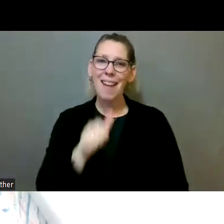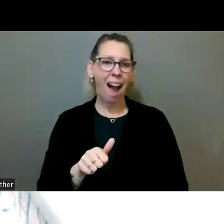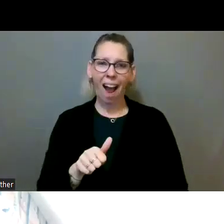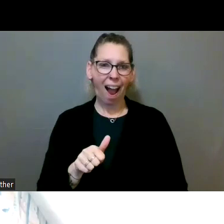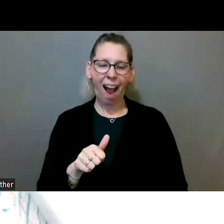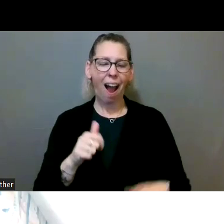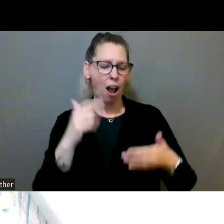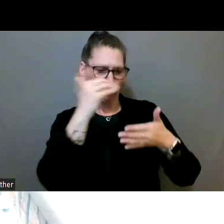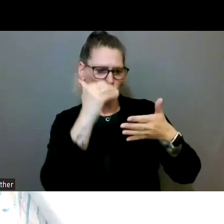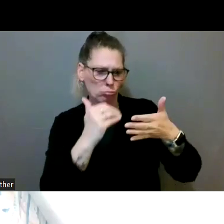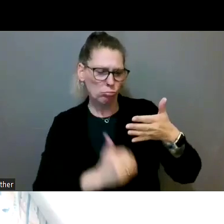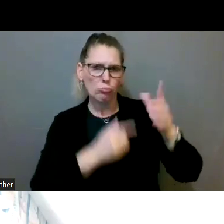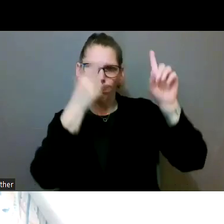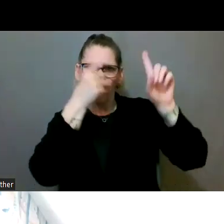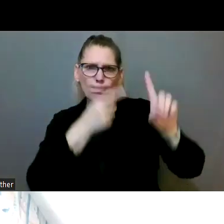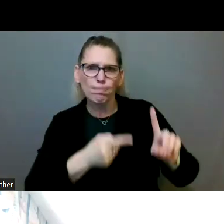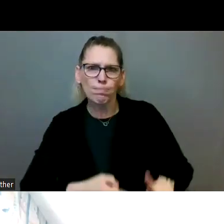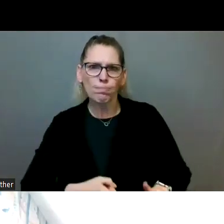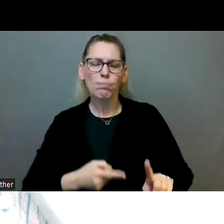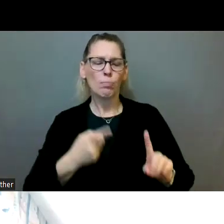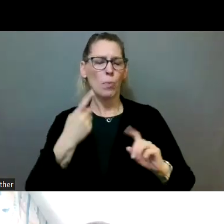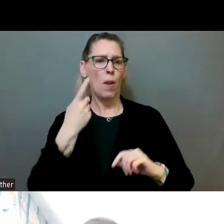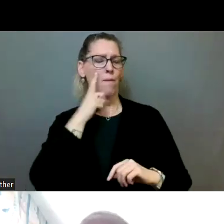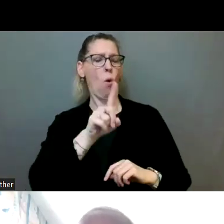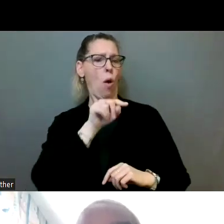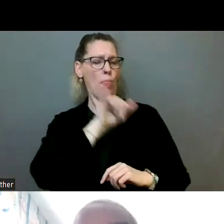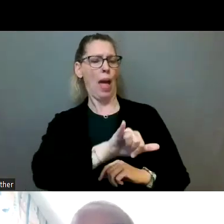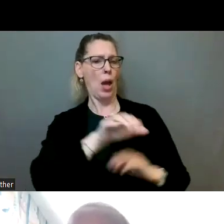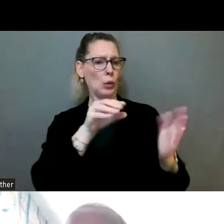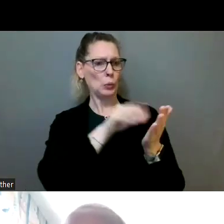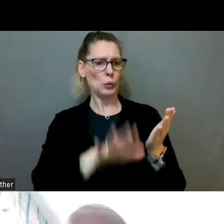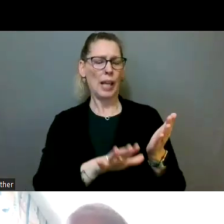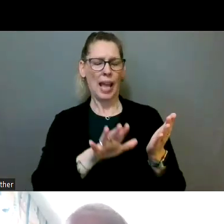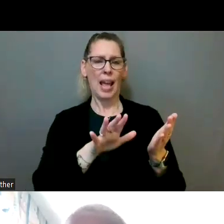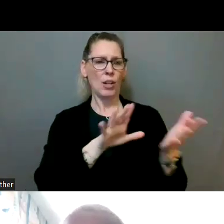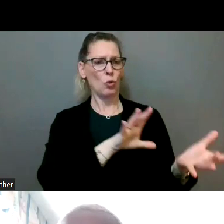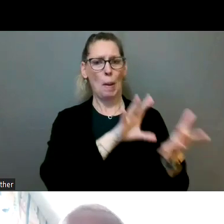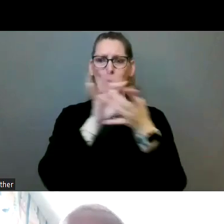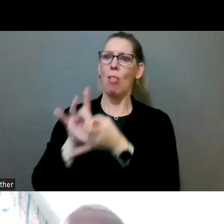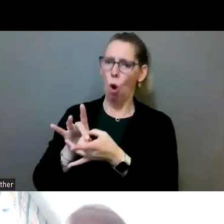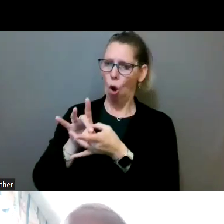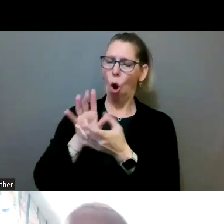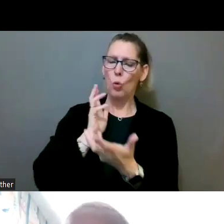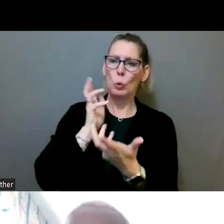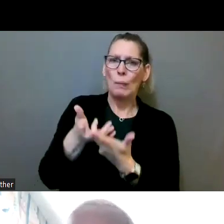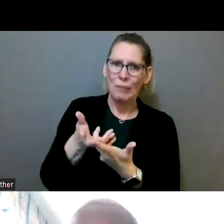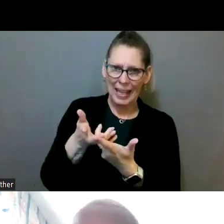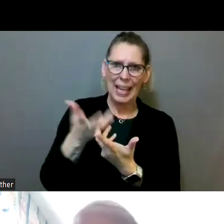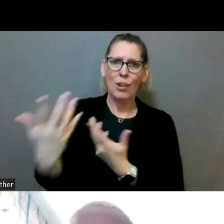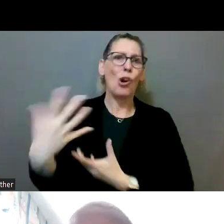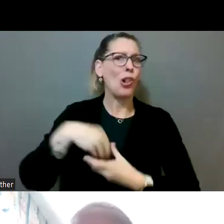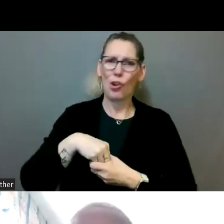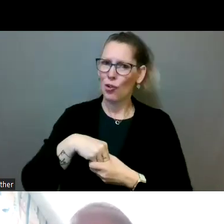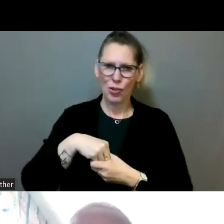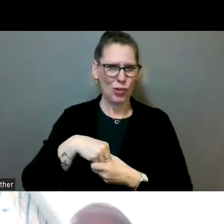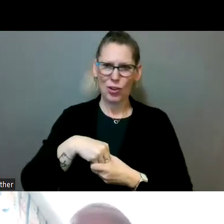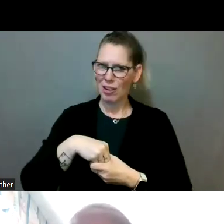set or targets set on a student belonging or fitted in or being included into the school.